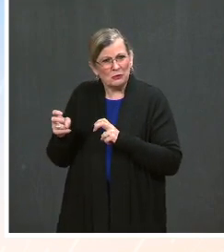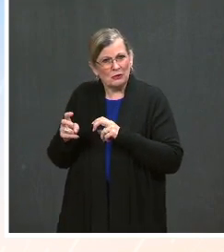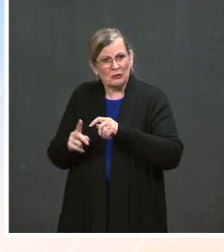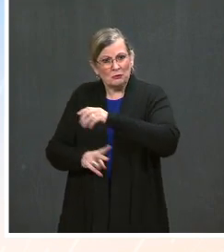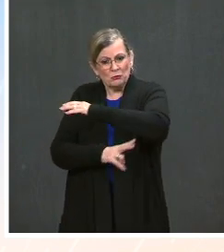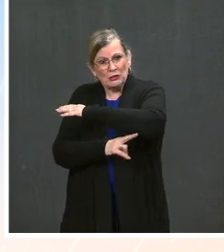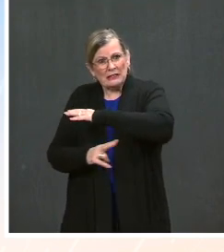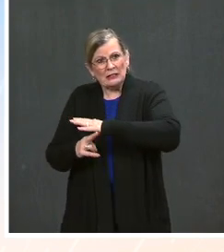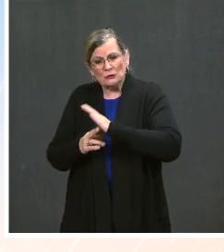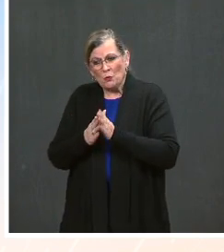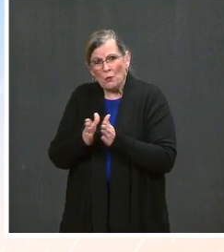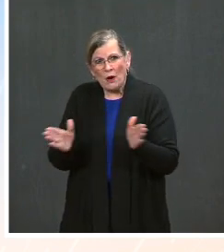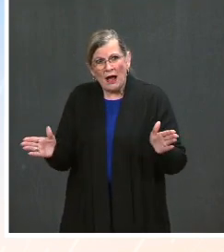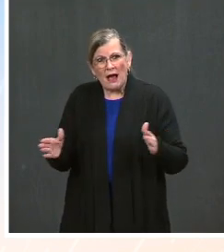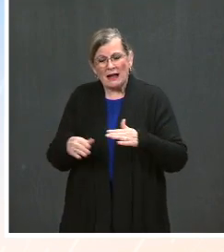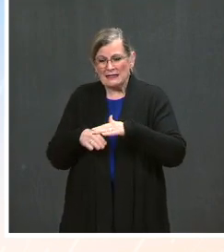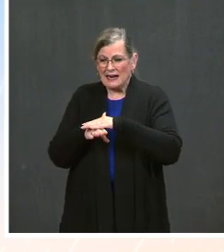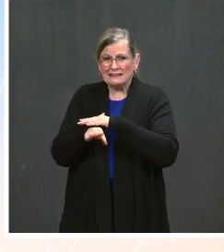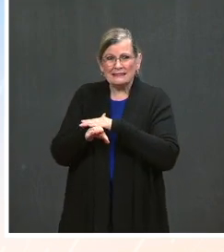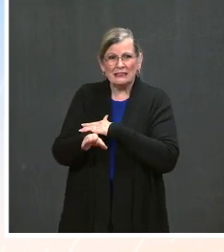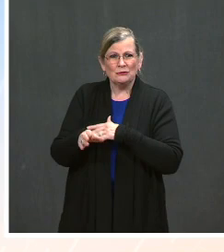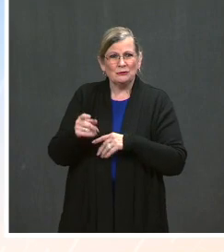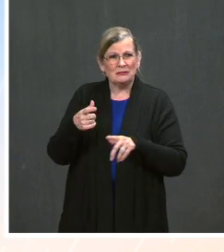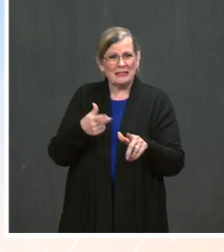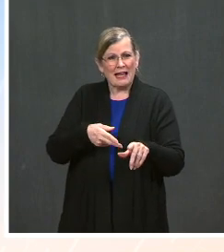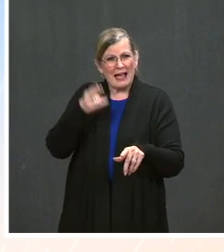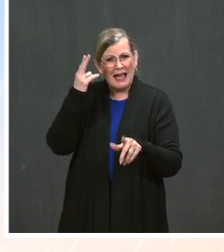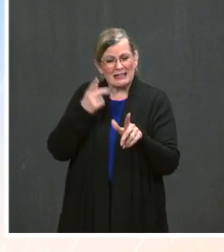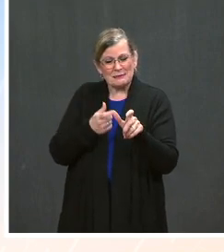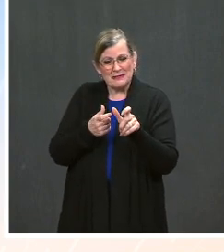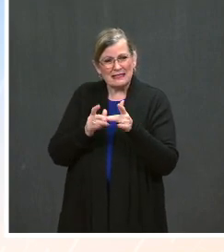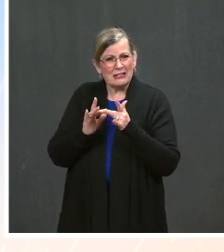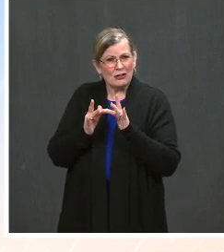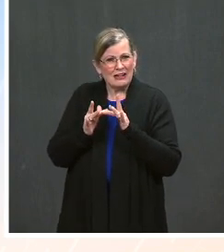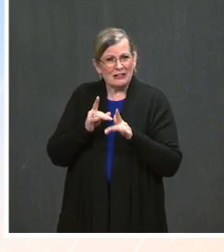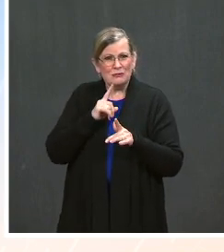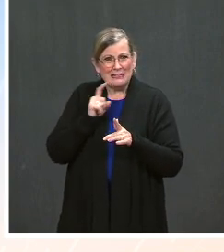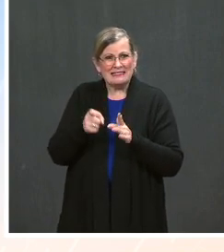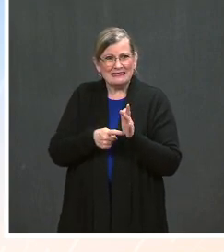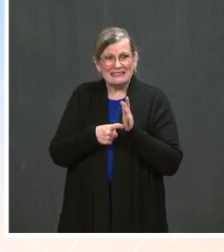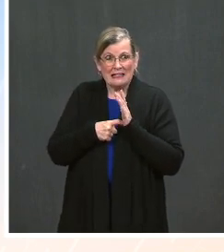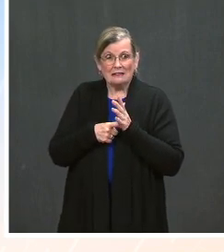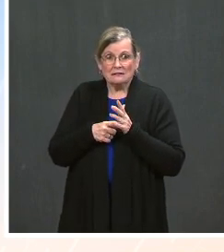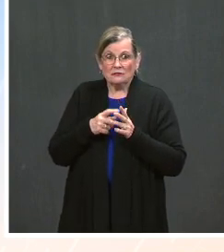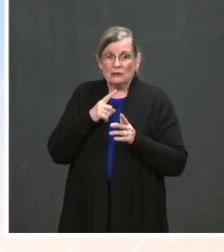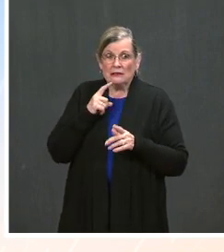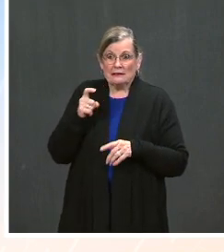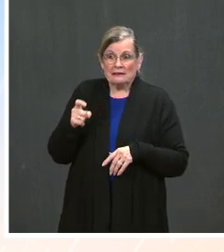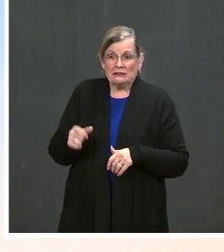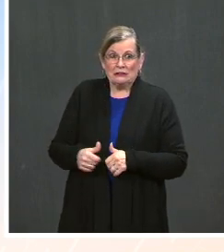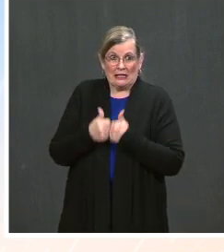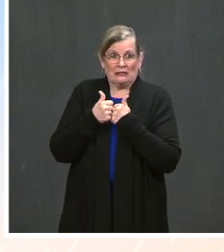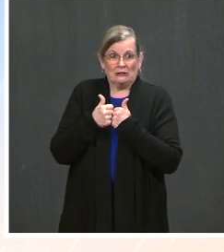access to broadband is an issue that is certainly the case -- a challenge, I should say, in inner cities and lower-income communities,